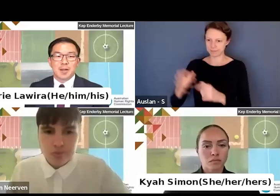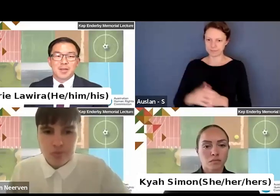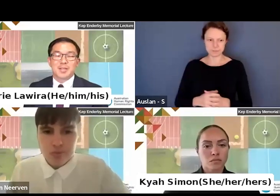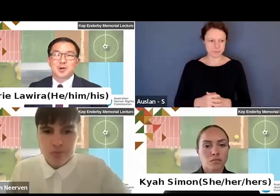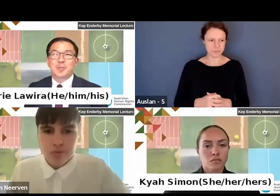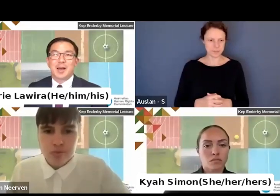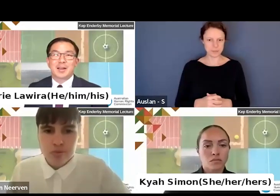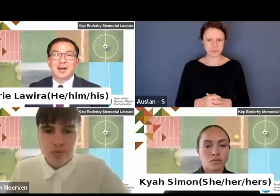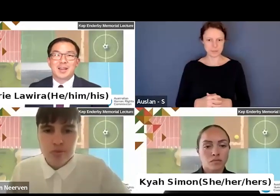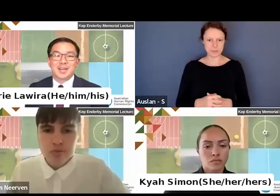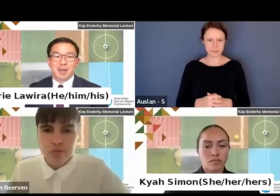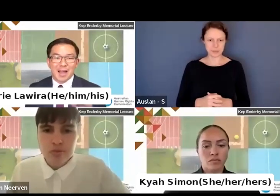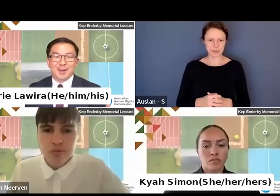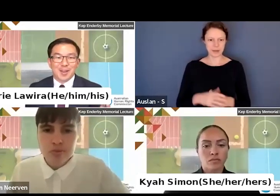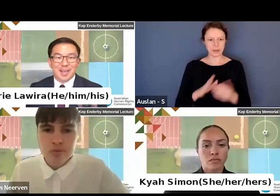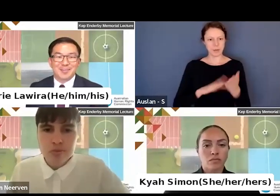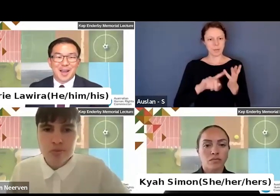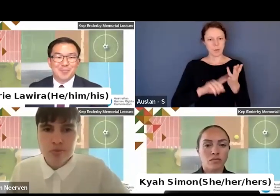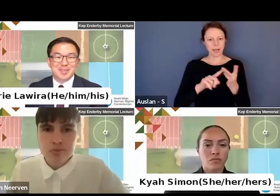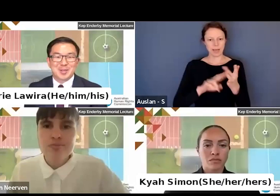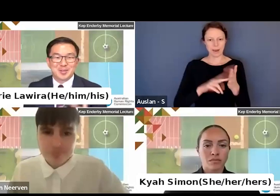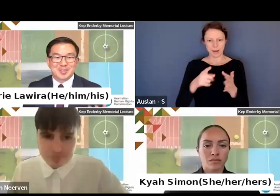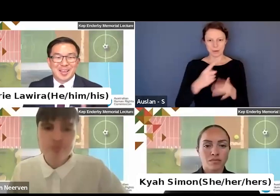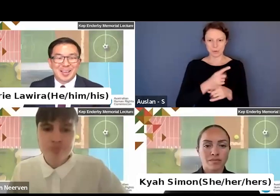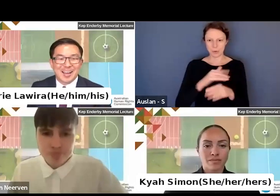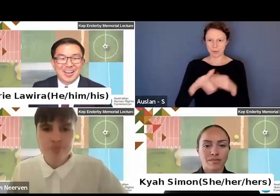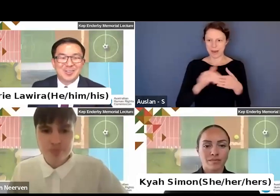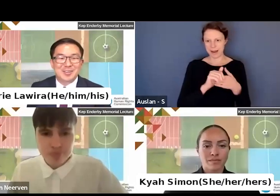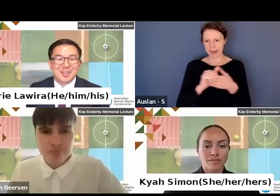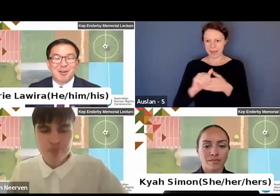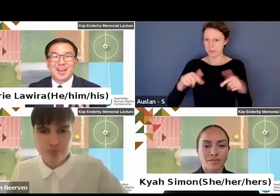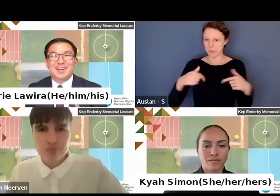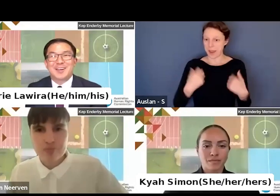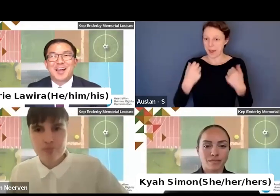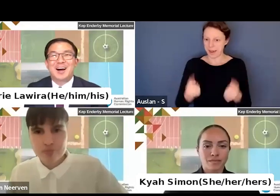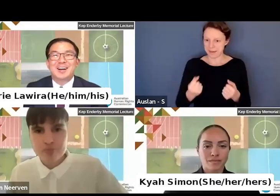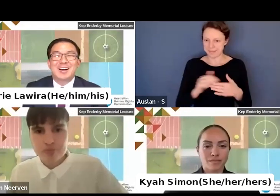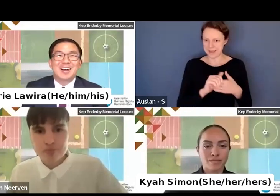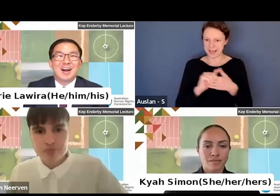Mellody You talk about a leader. We have a leader in our midst who is like who is a great leader right now